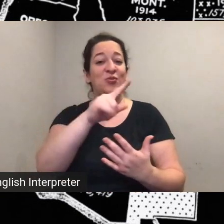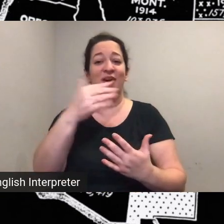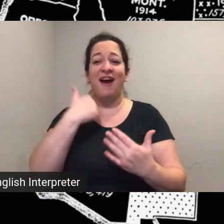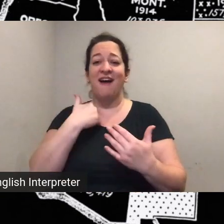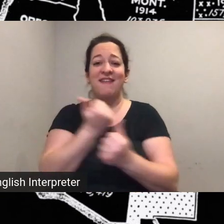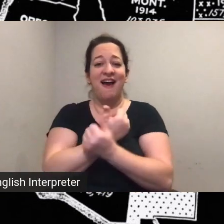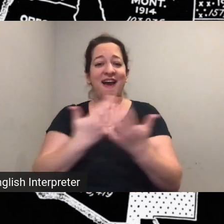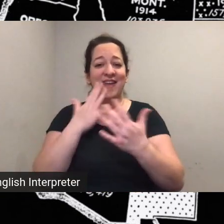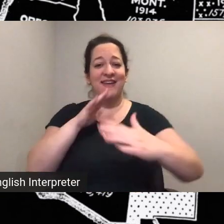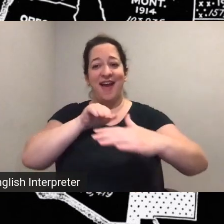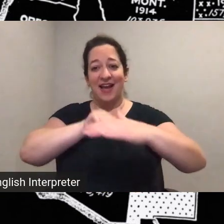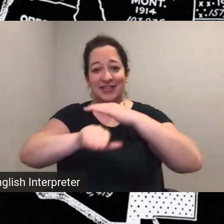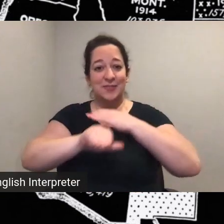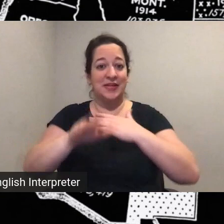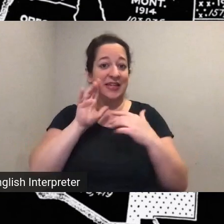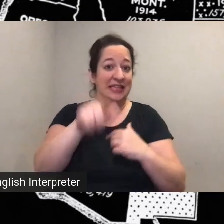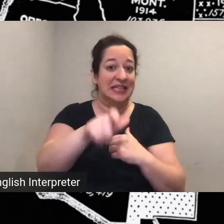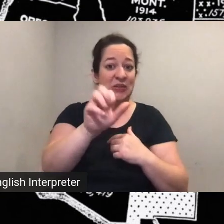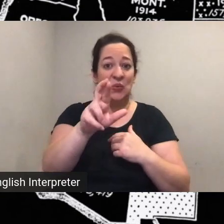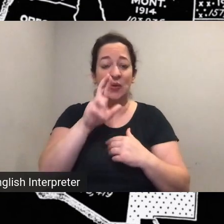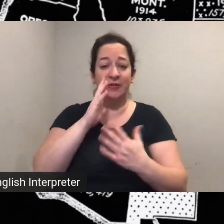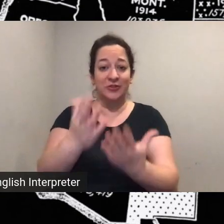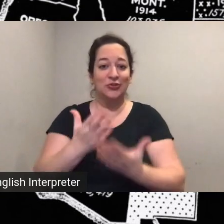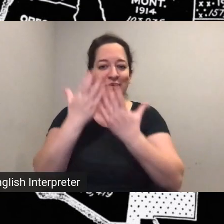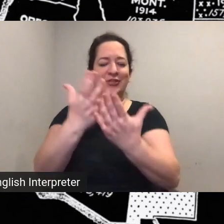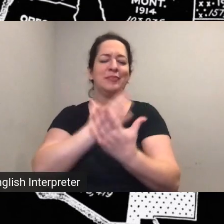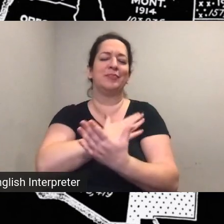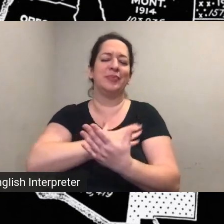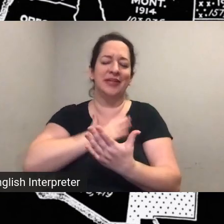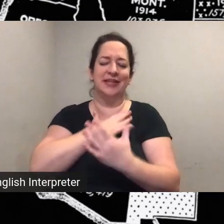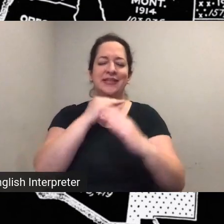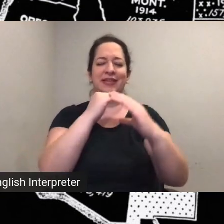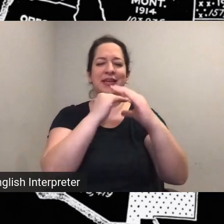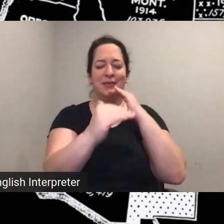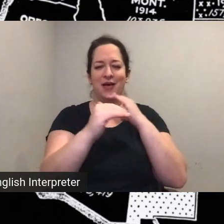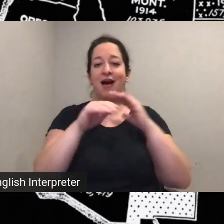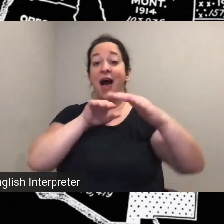or suggestions you can email access@thepealecenter.org